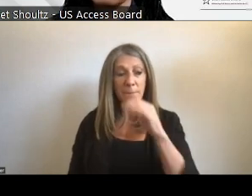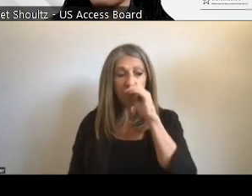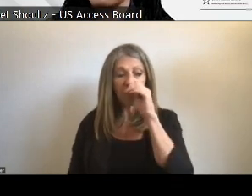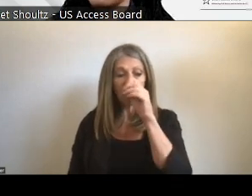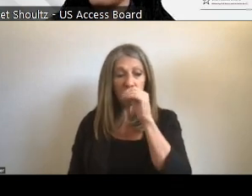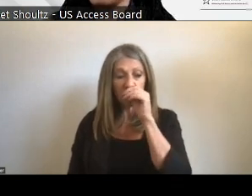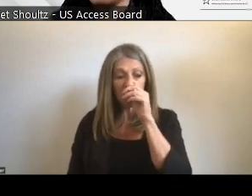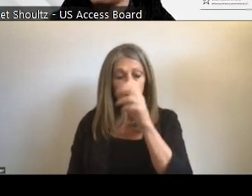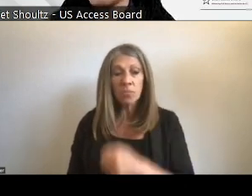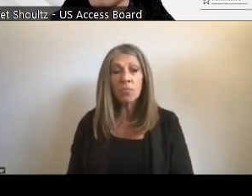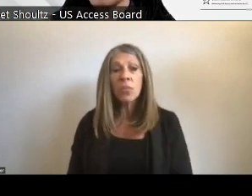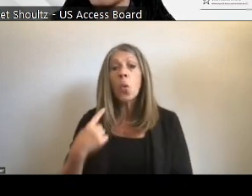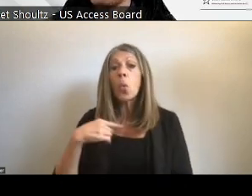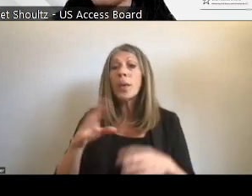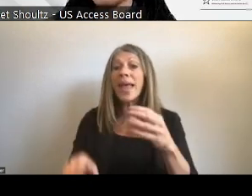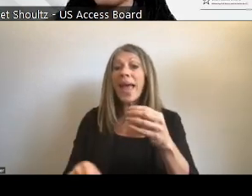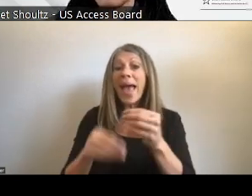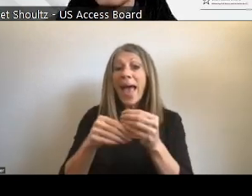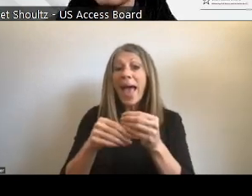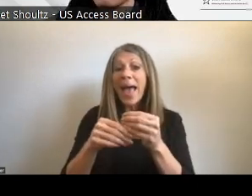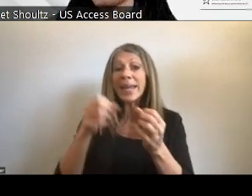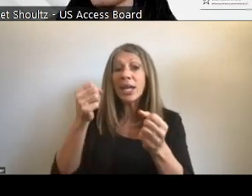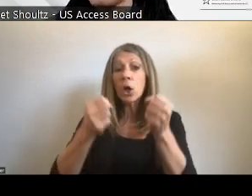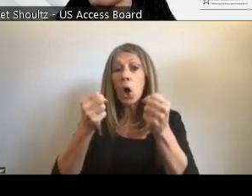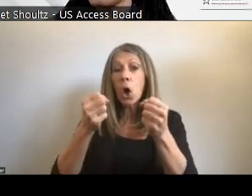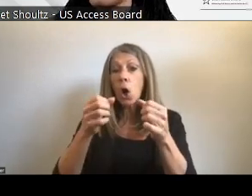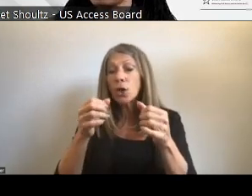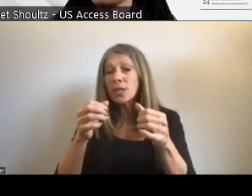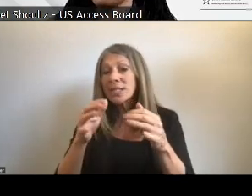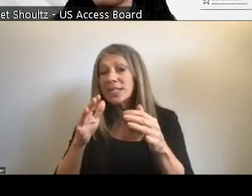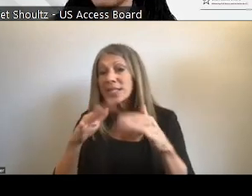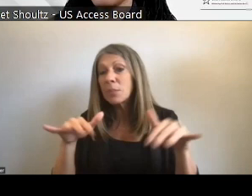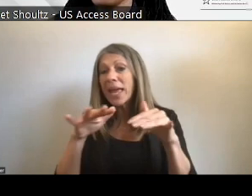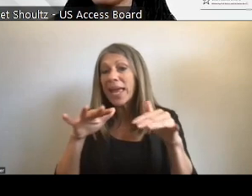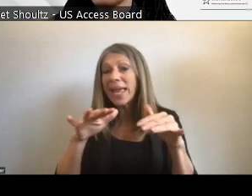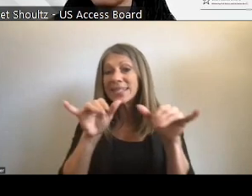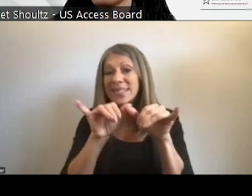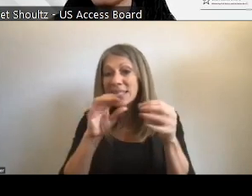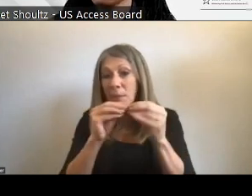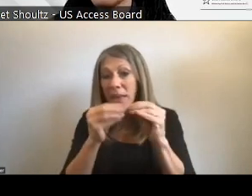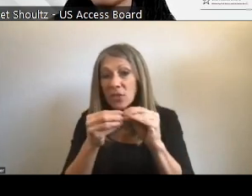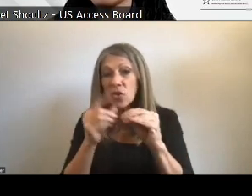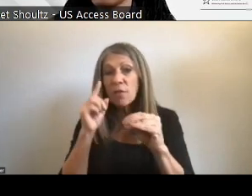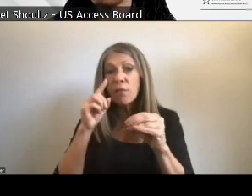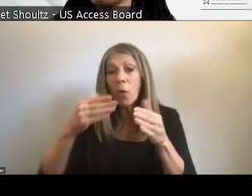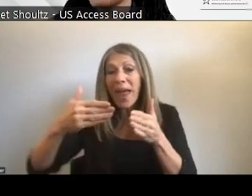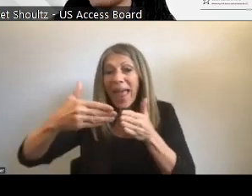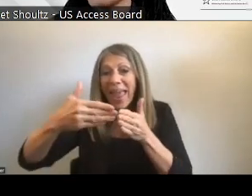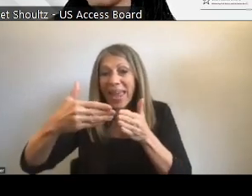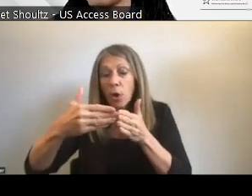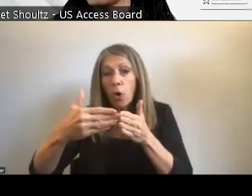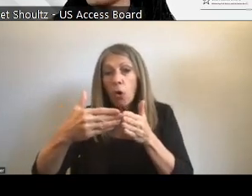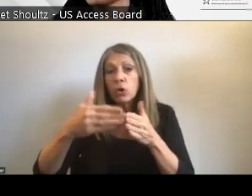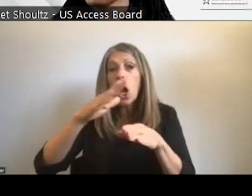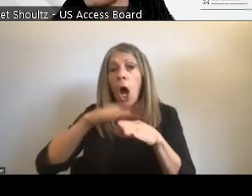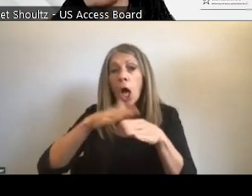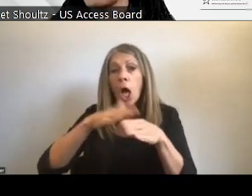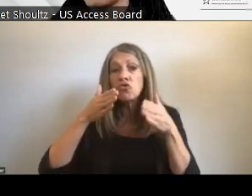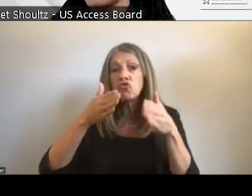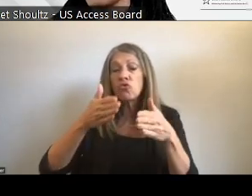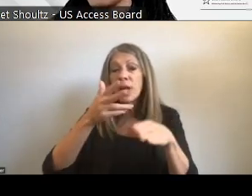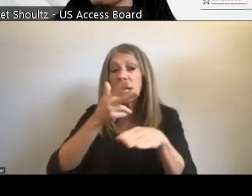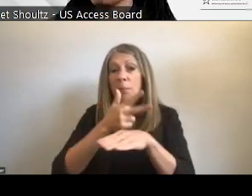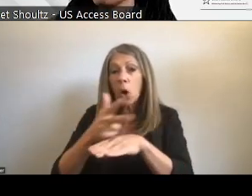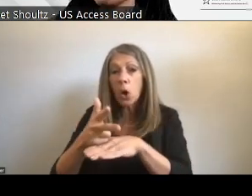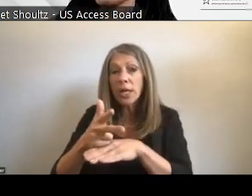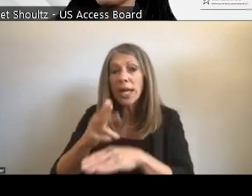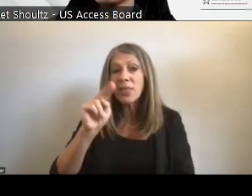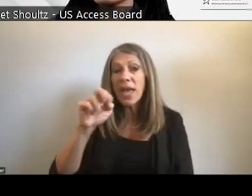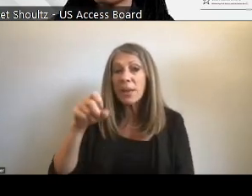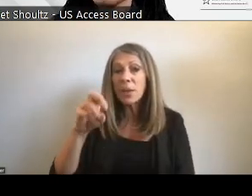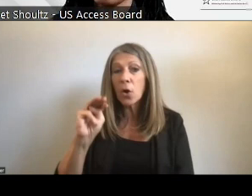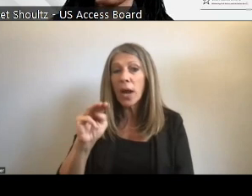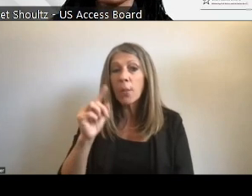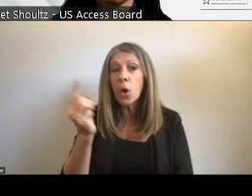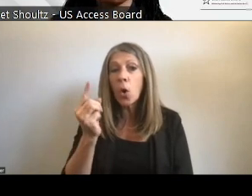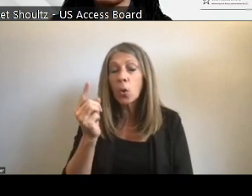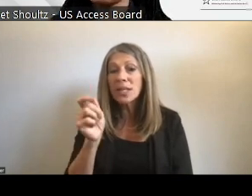We added vehicle space dimensioning for angled on street parking. In the NPRM, we only specified the